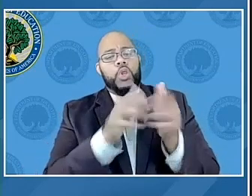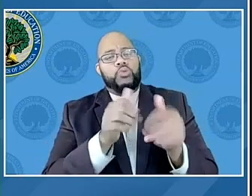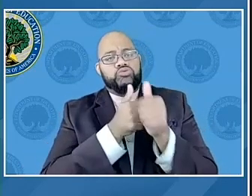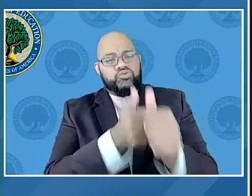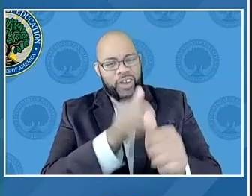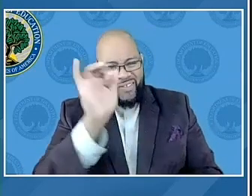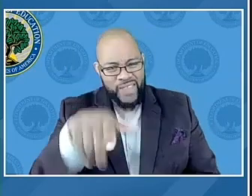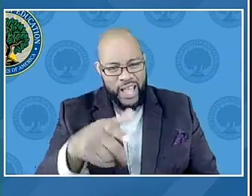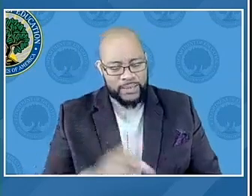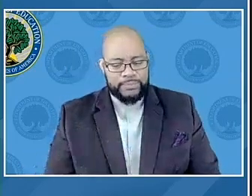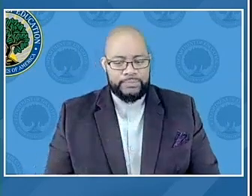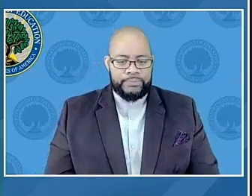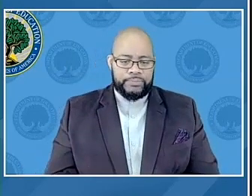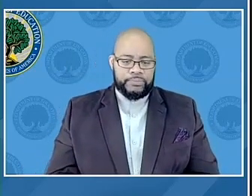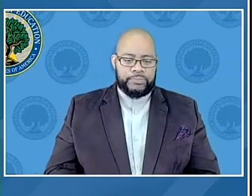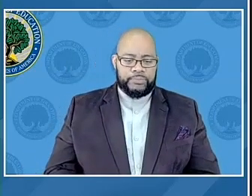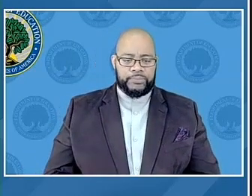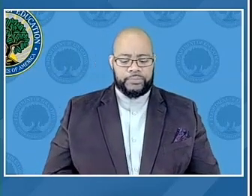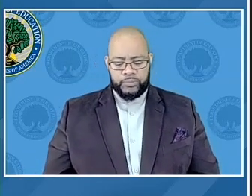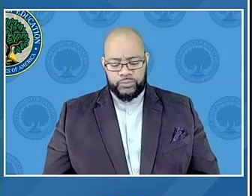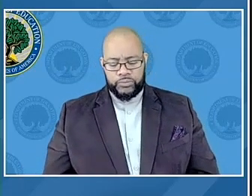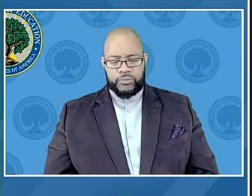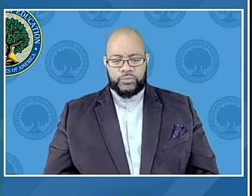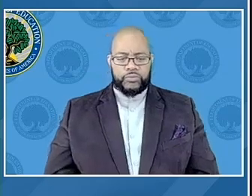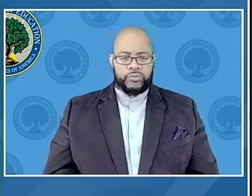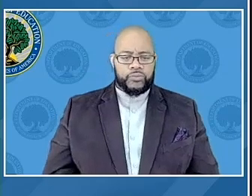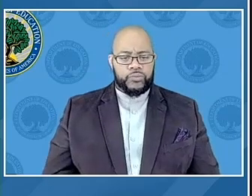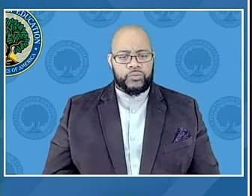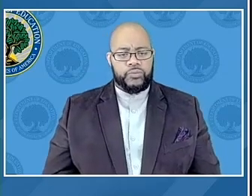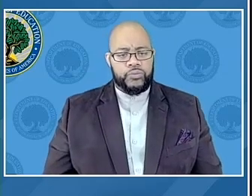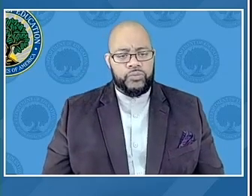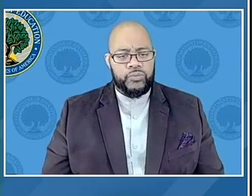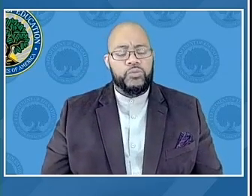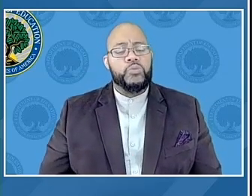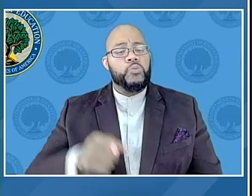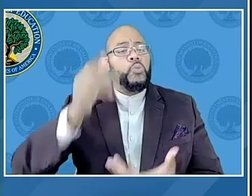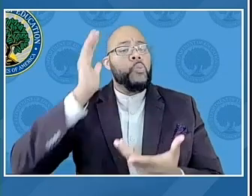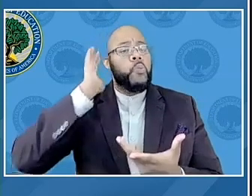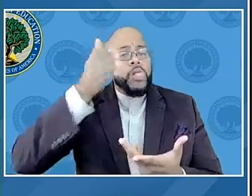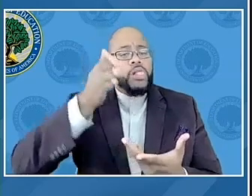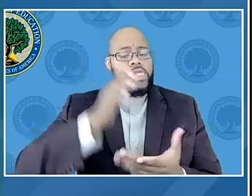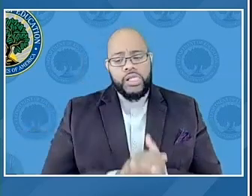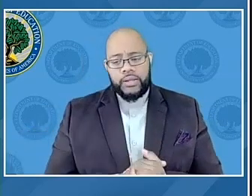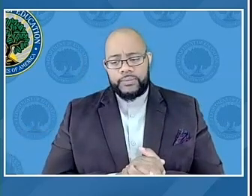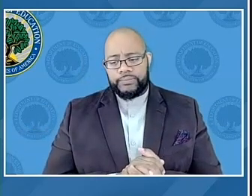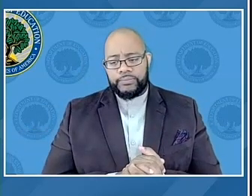of it. And, they will look into a response